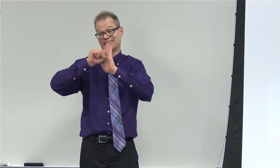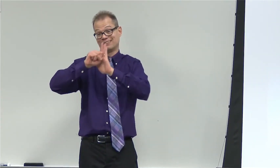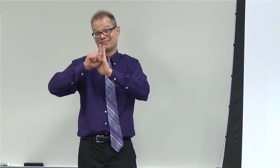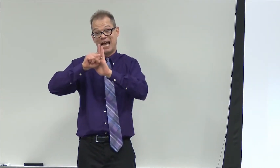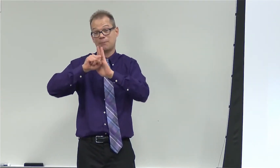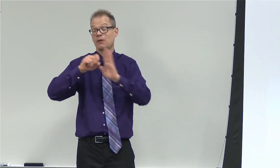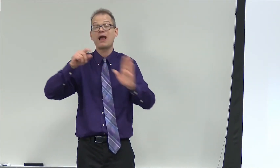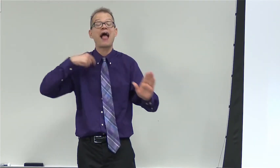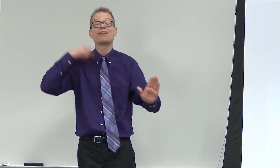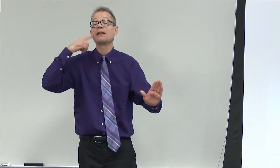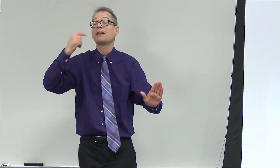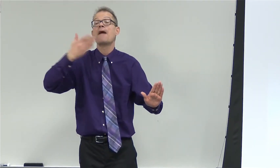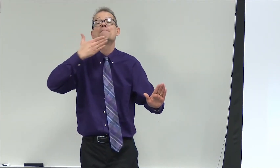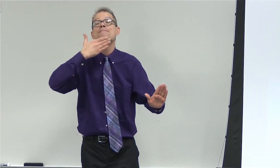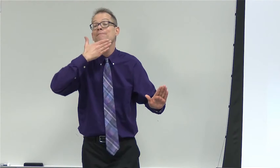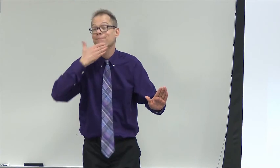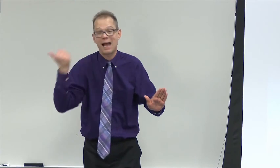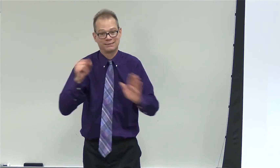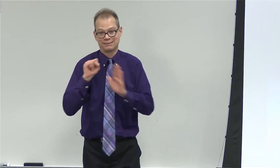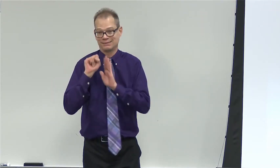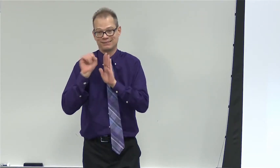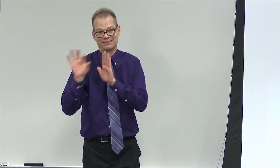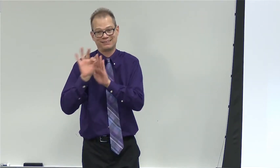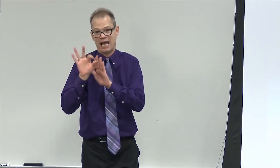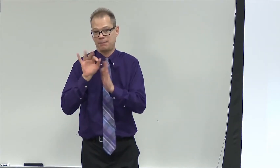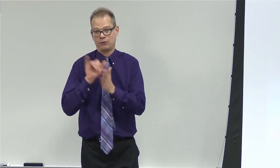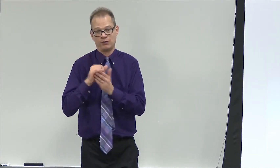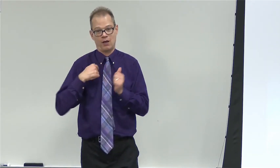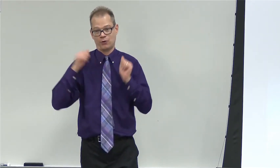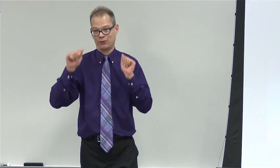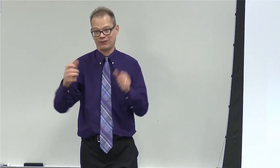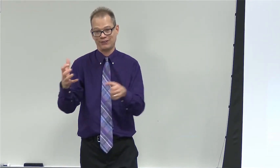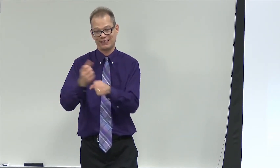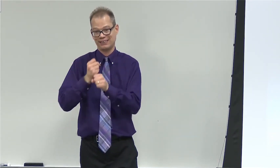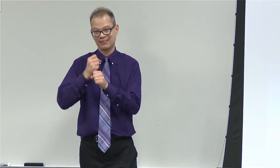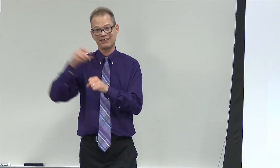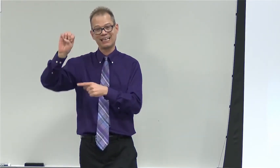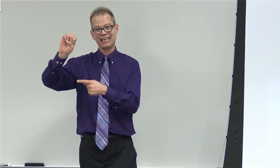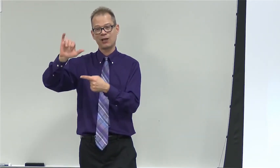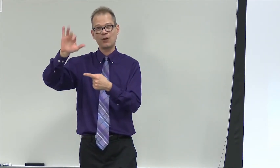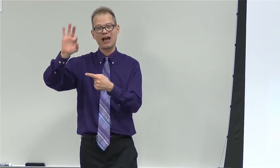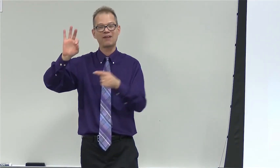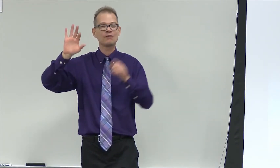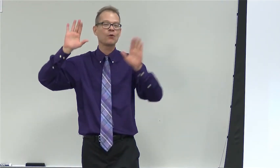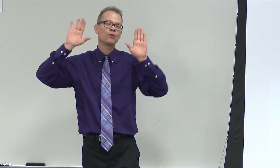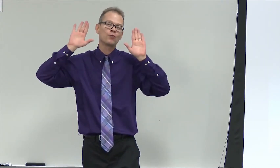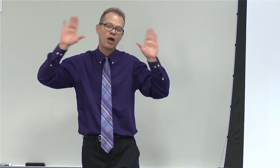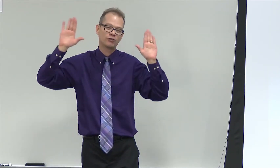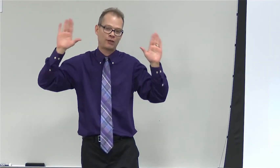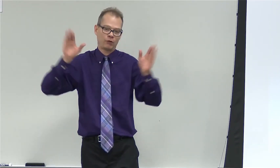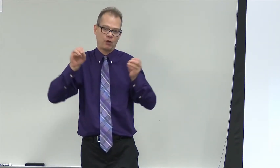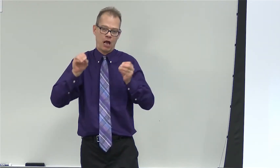So this is a natural representative sample. I think it's the best sample that I could get.